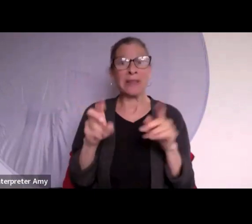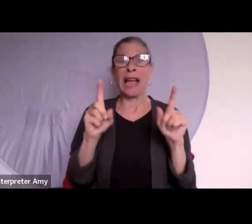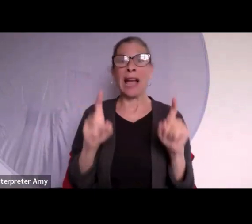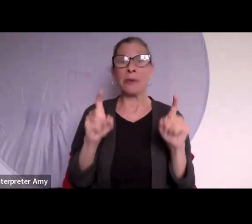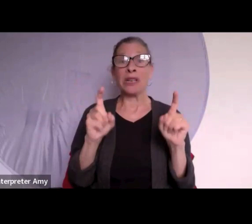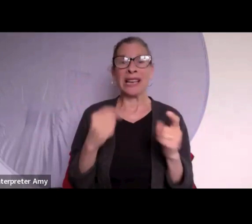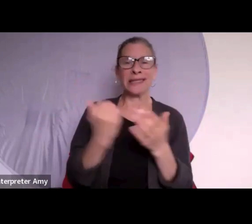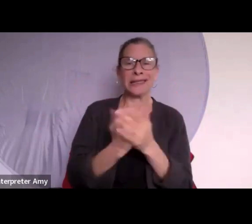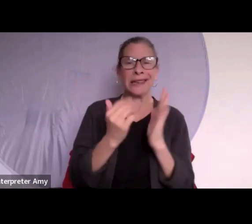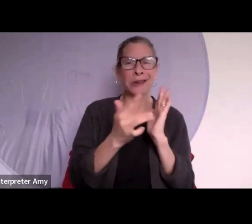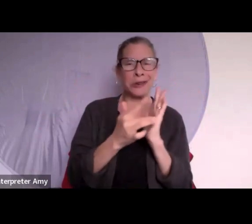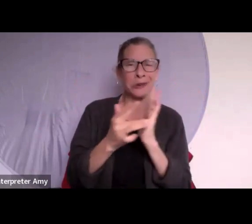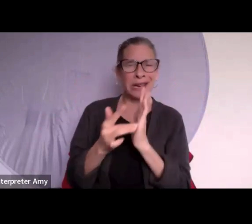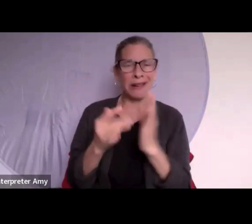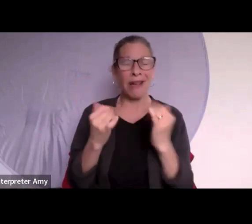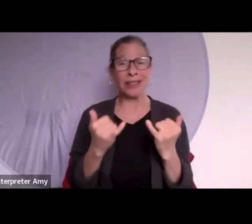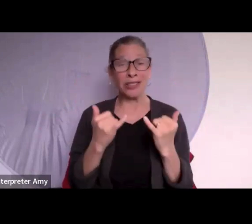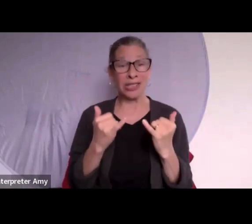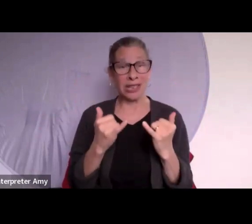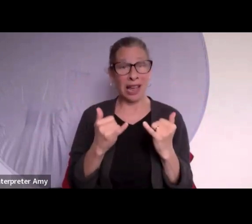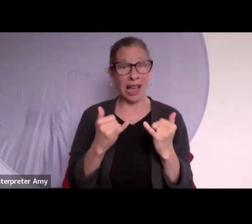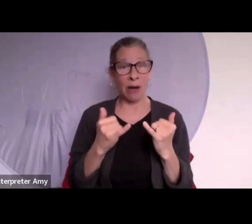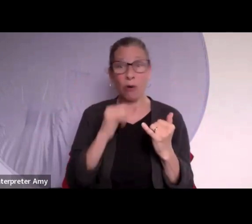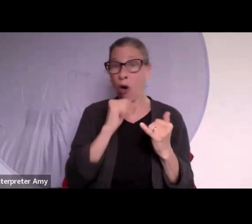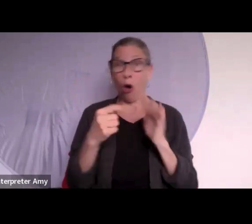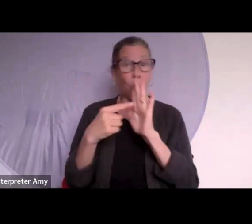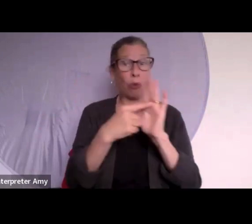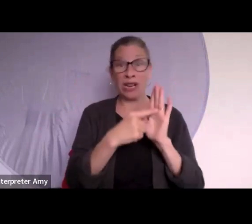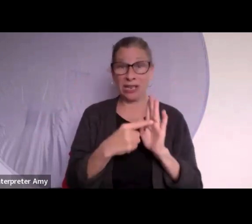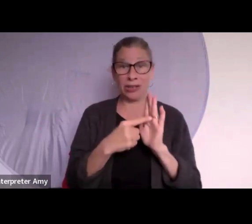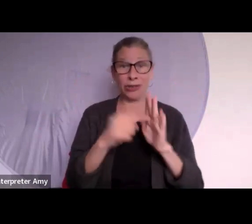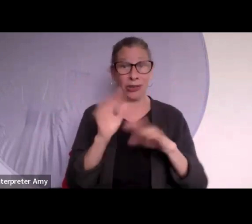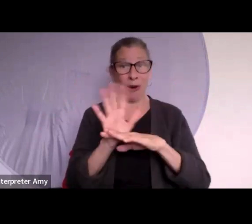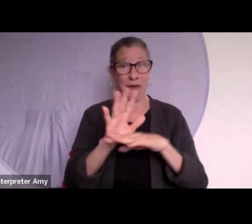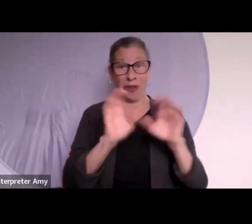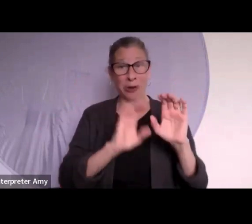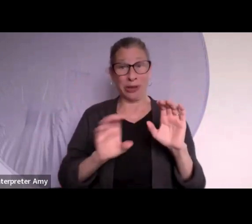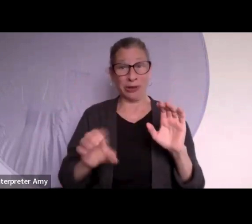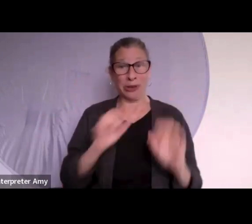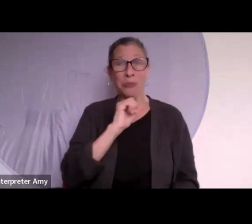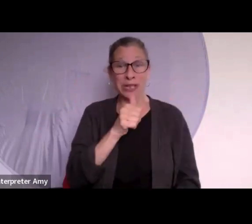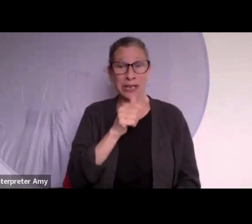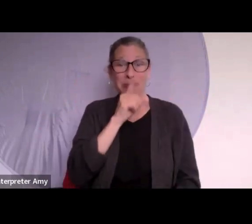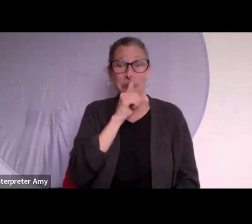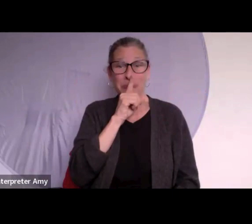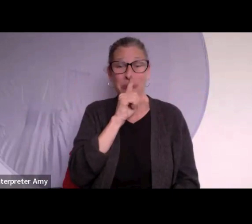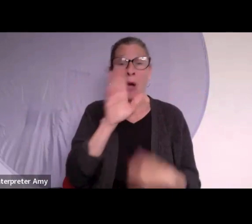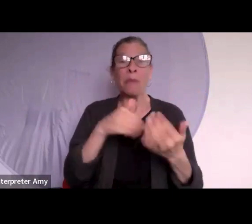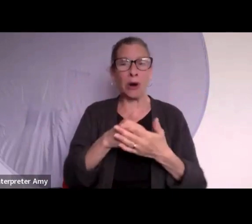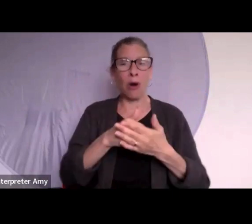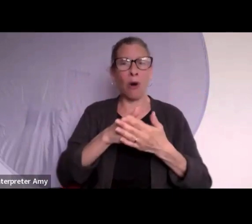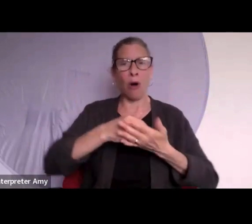something you know, by the way, we didn't show films on Zoom. But had all of our conversations on Zoom. Every film, we follow